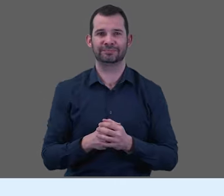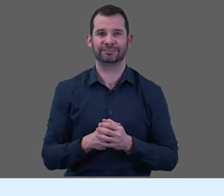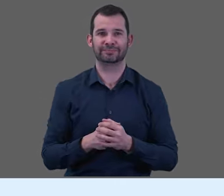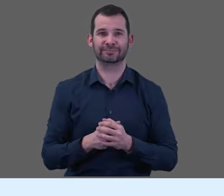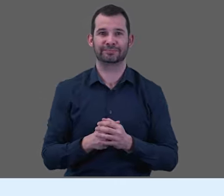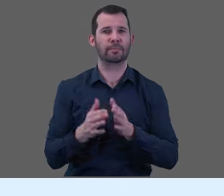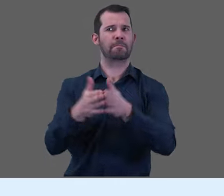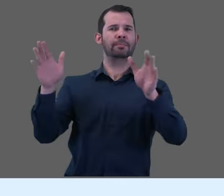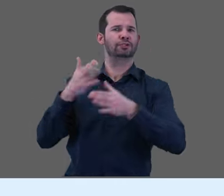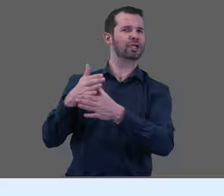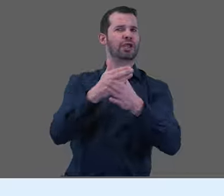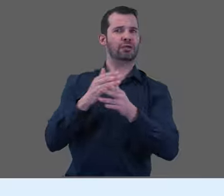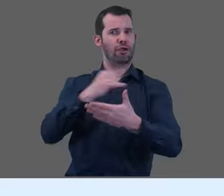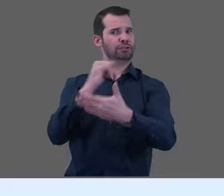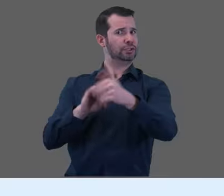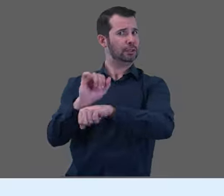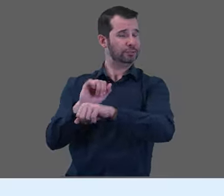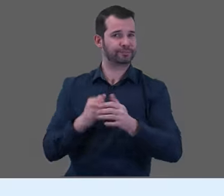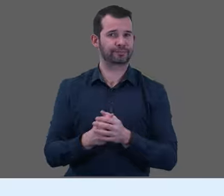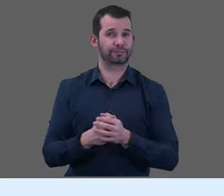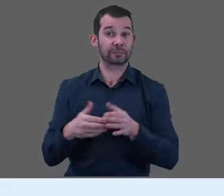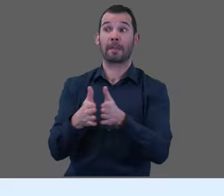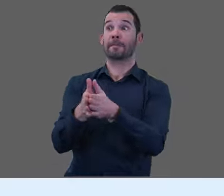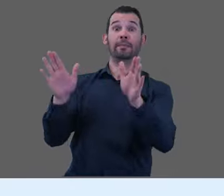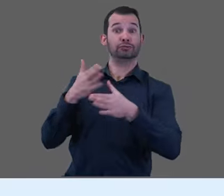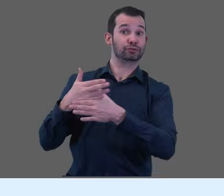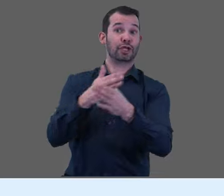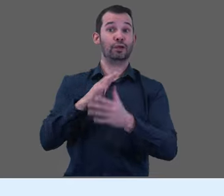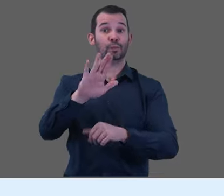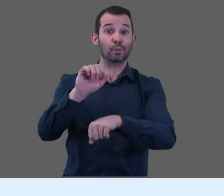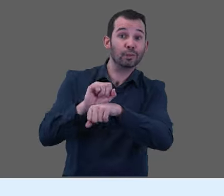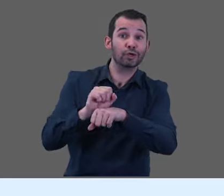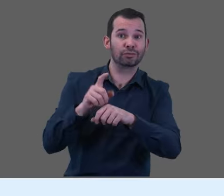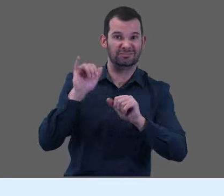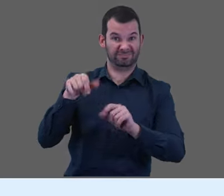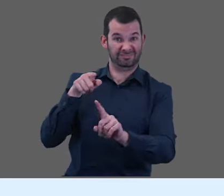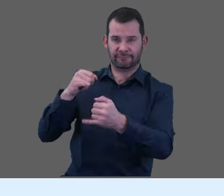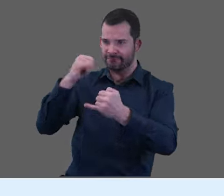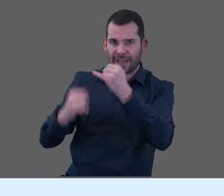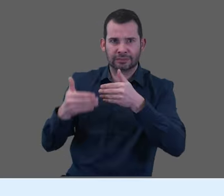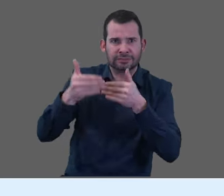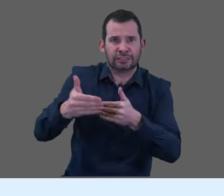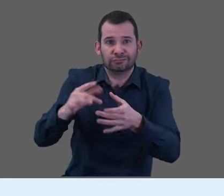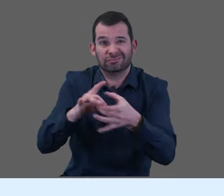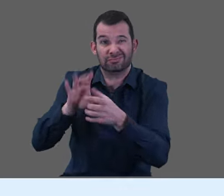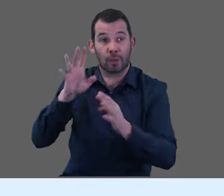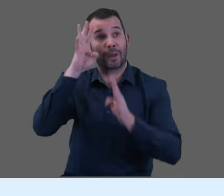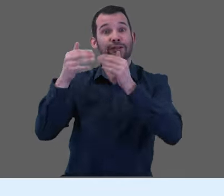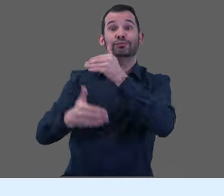Public sharing of artistic work. Publicly sharing your work in the final stages of the creative process.